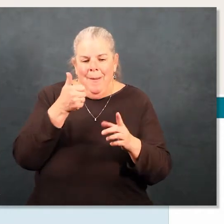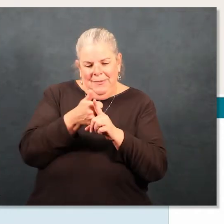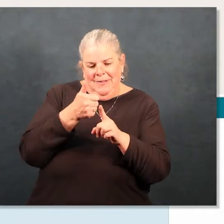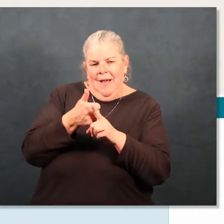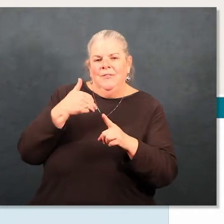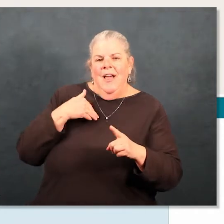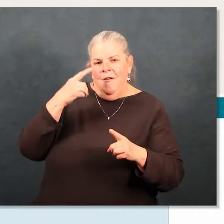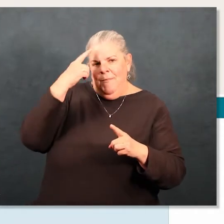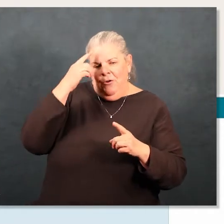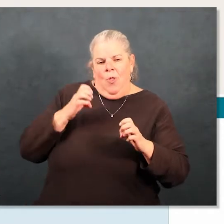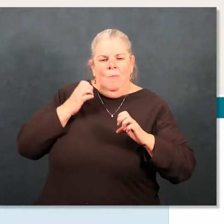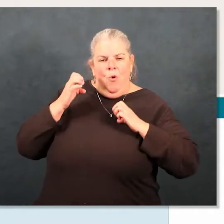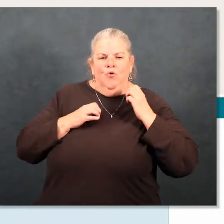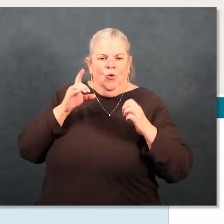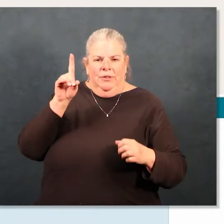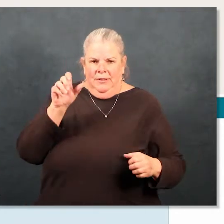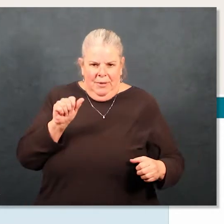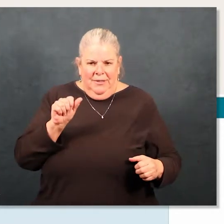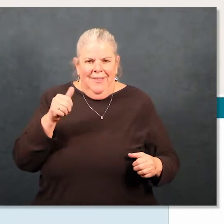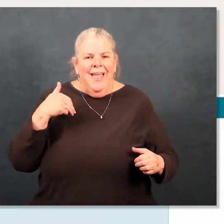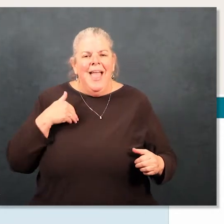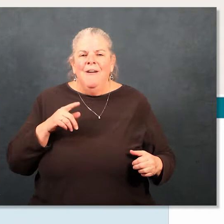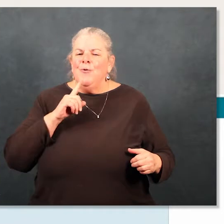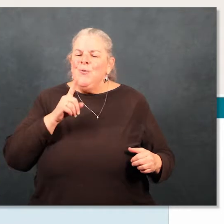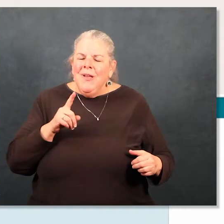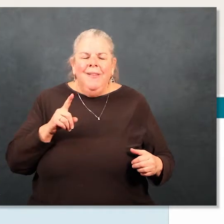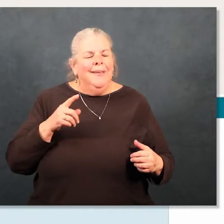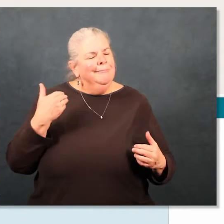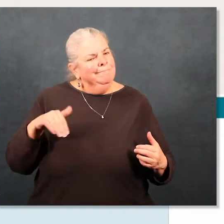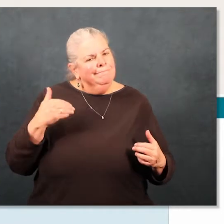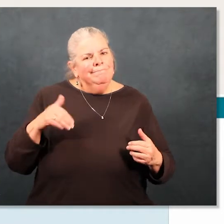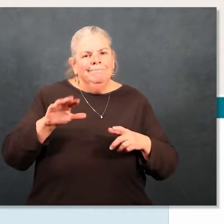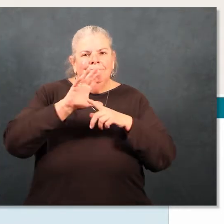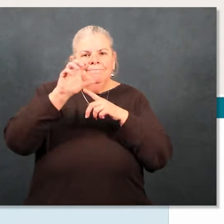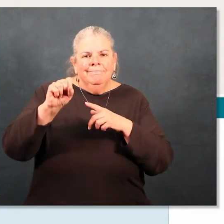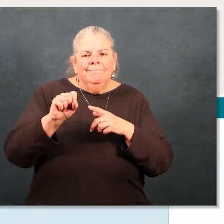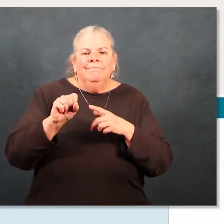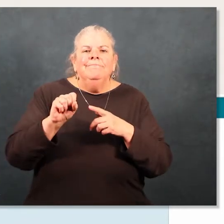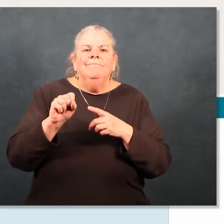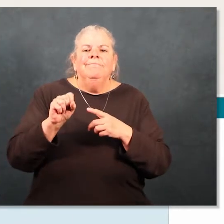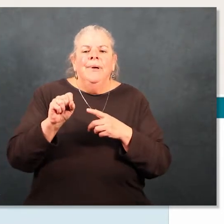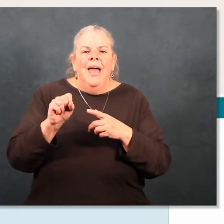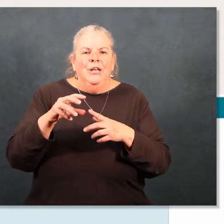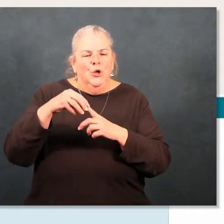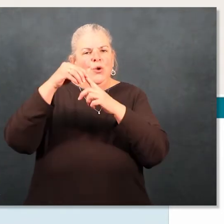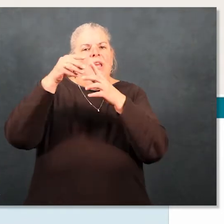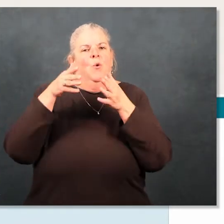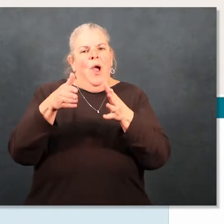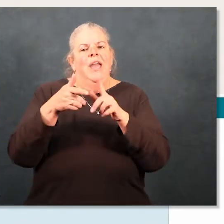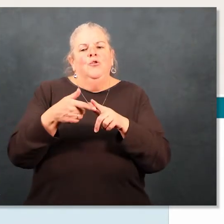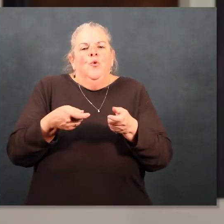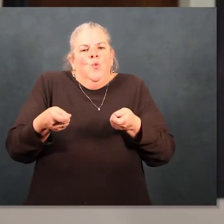They, they have an incredible and unique way of assisting with regulating emotions and they can do this